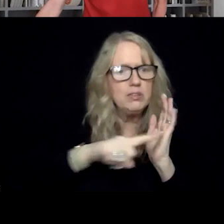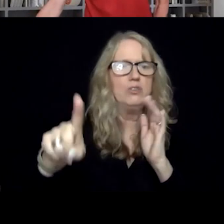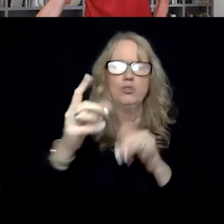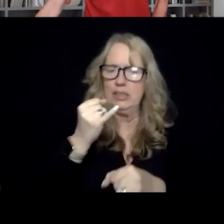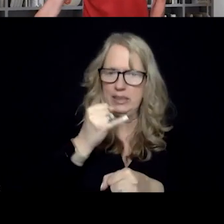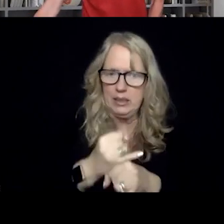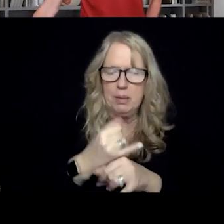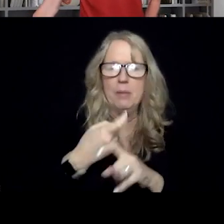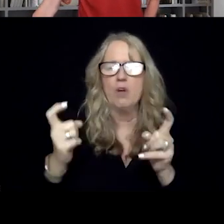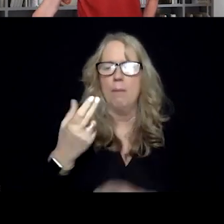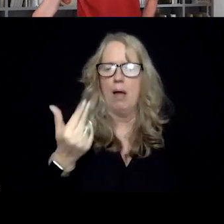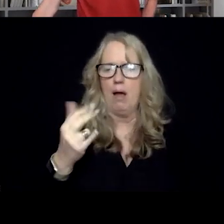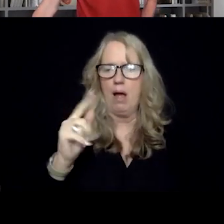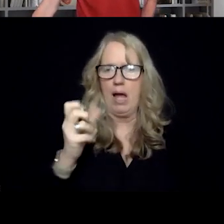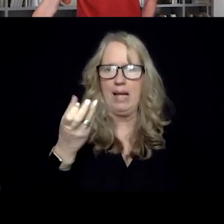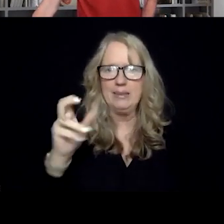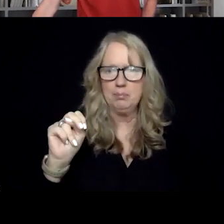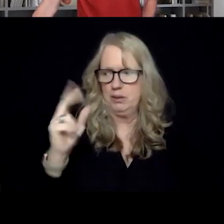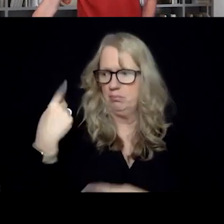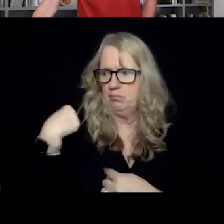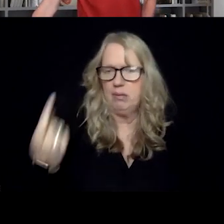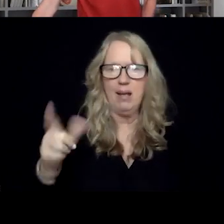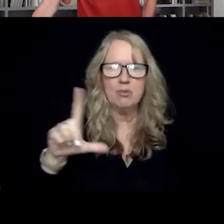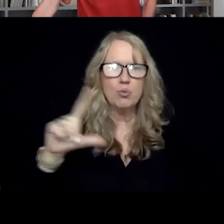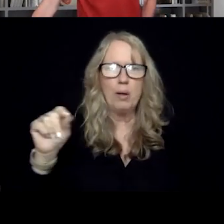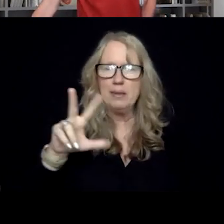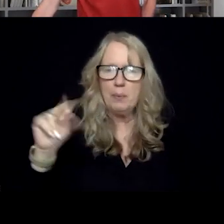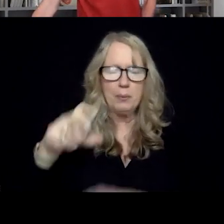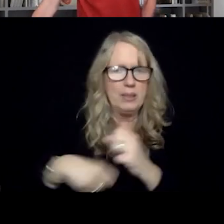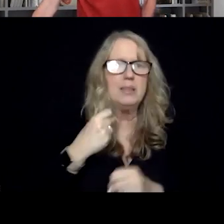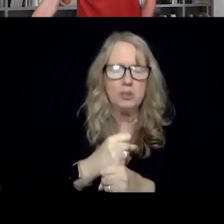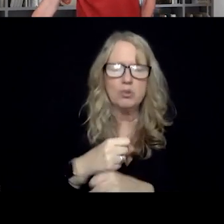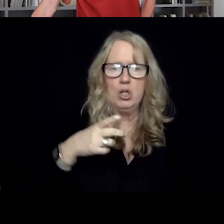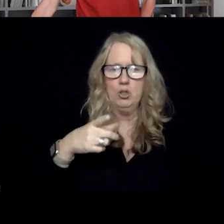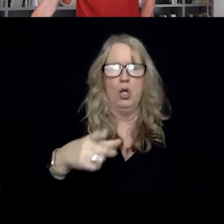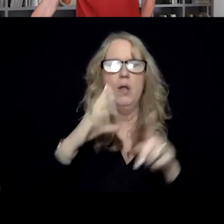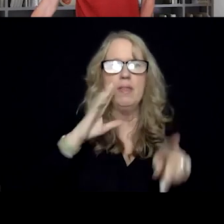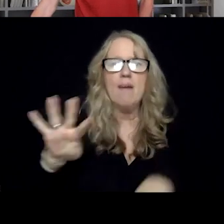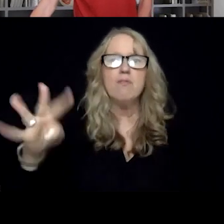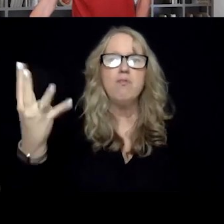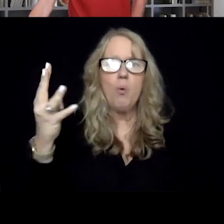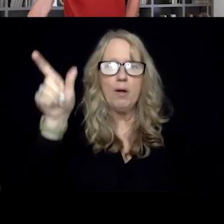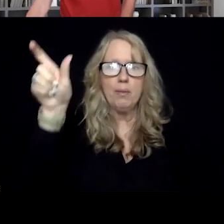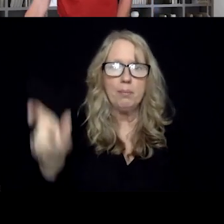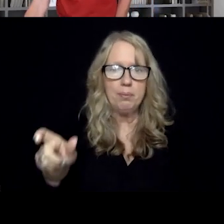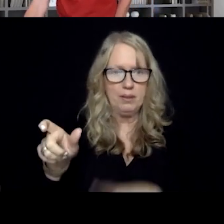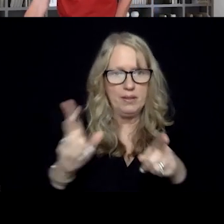HUNTSMANS. WE ARE GOING TO BE IN THE 4TH HOUR. THAT IS DAVID